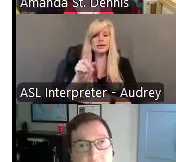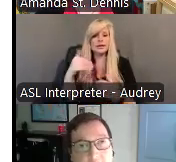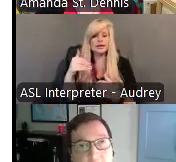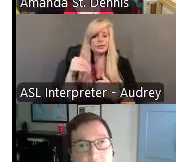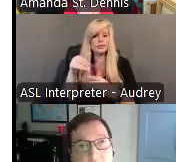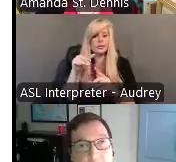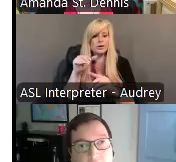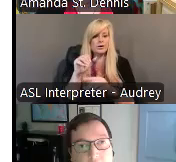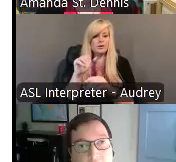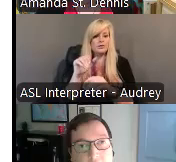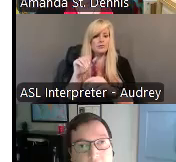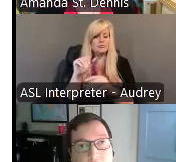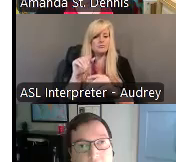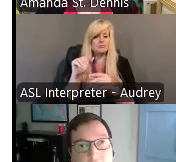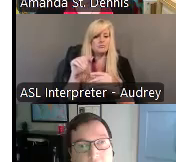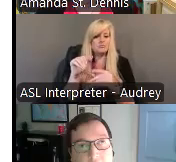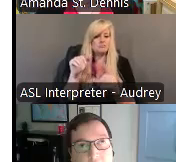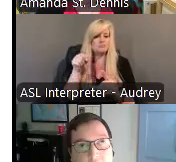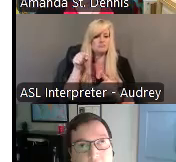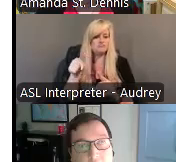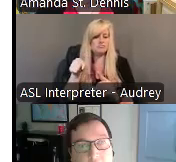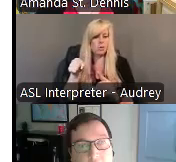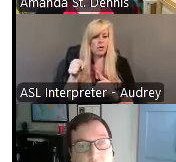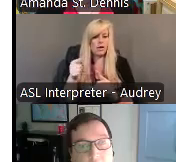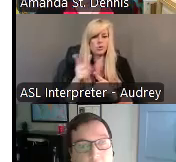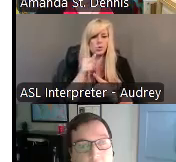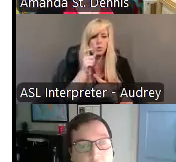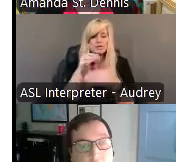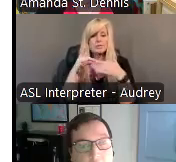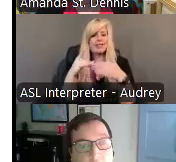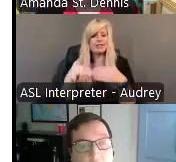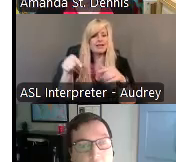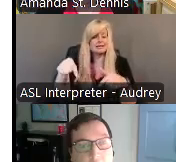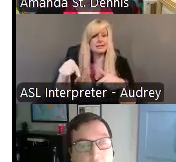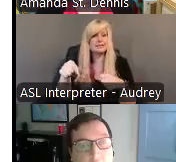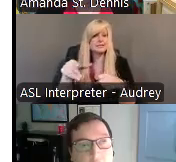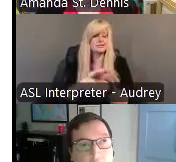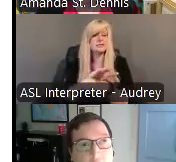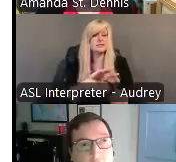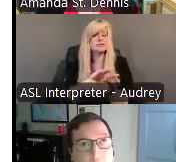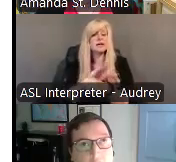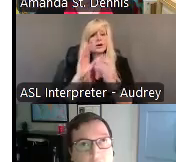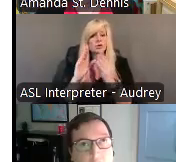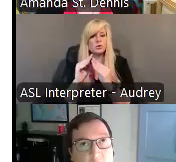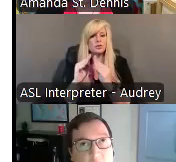other people that because that's really where credit is due, and I hope that this can be a model